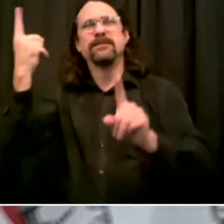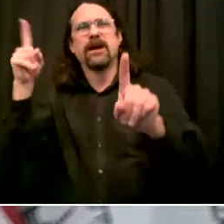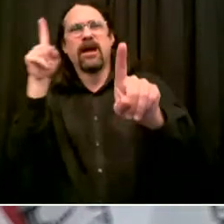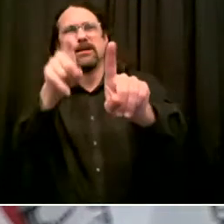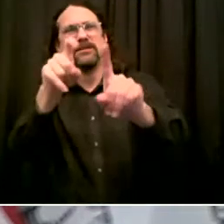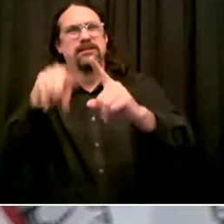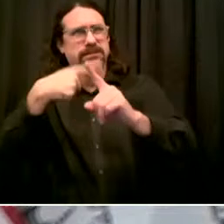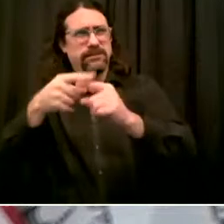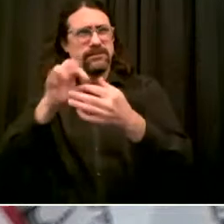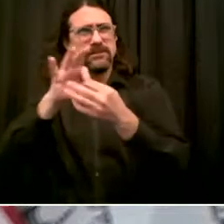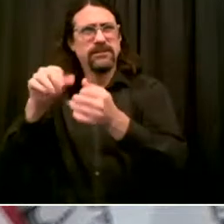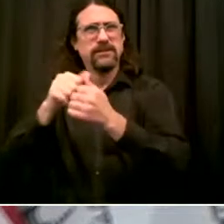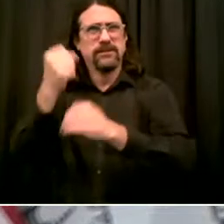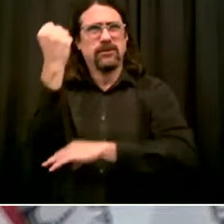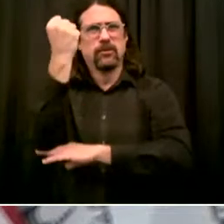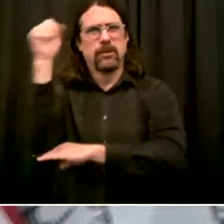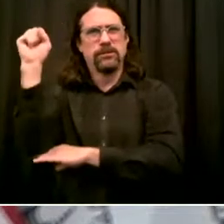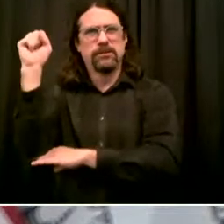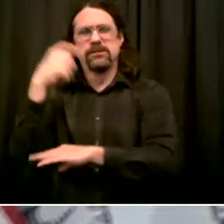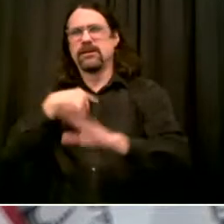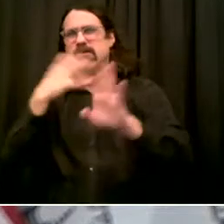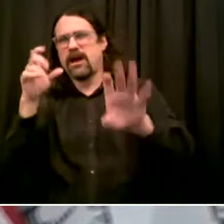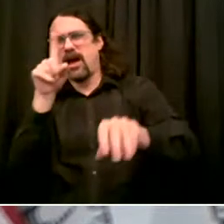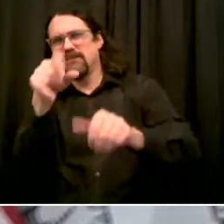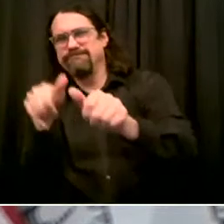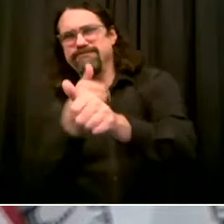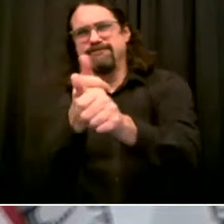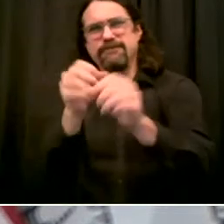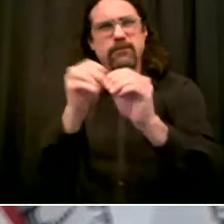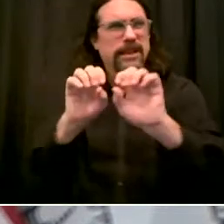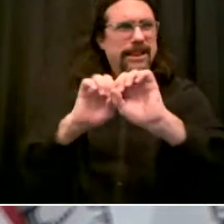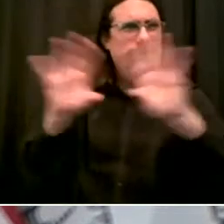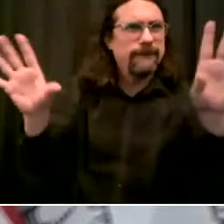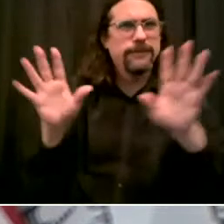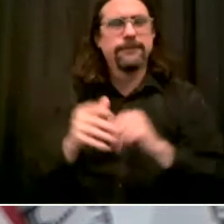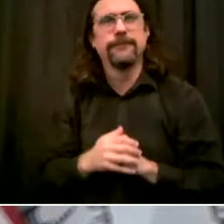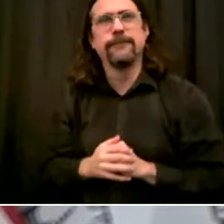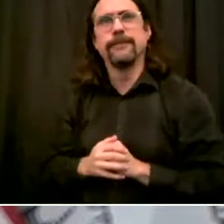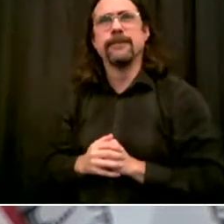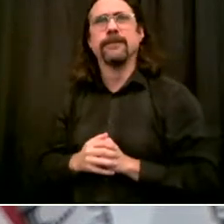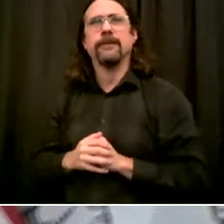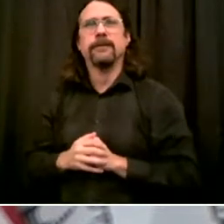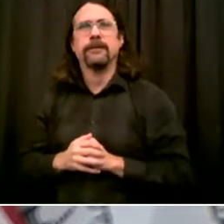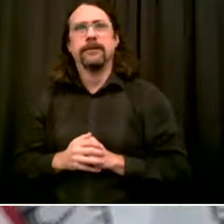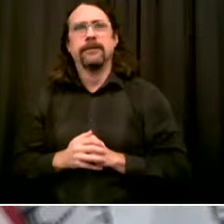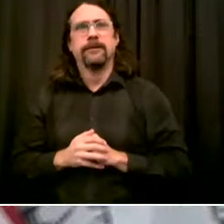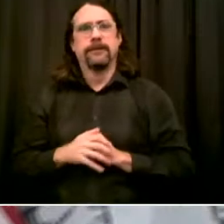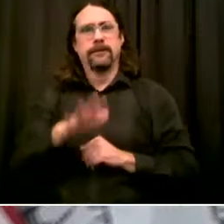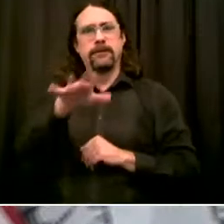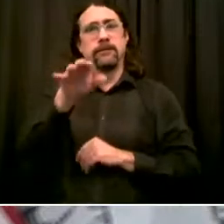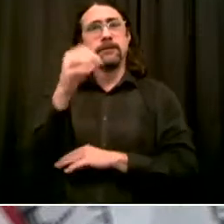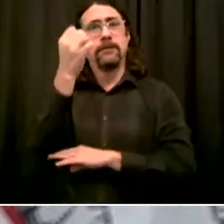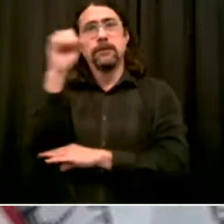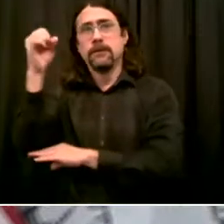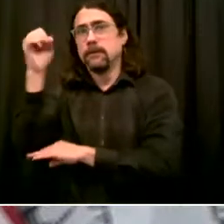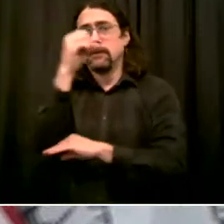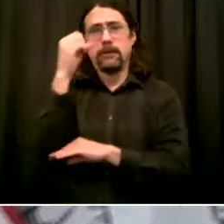FIRES THAT HAVE OOURCCRRED. THE WERE TWO DIFFERENT INCIDENTS S LAST T GNIHTHTD URING THE PROTE